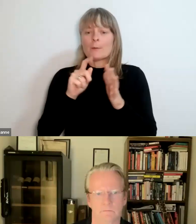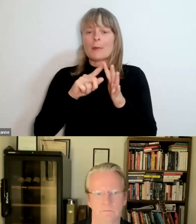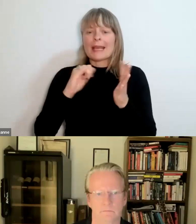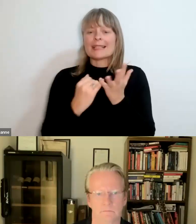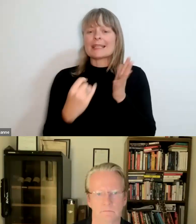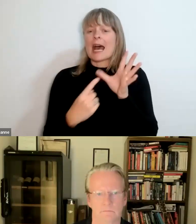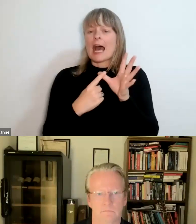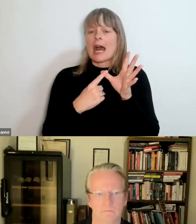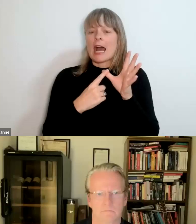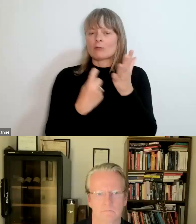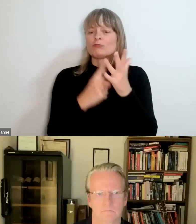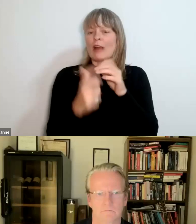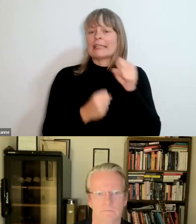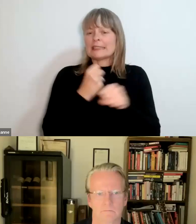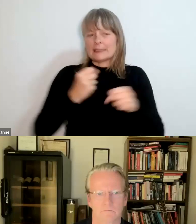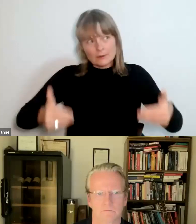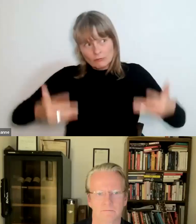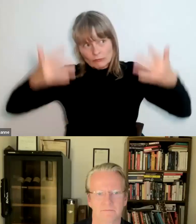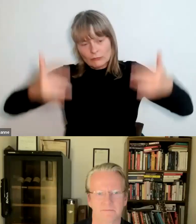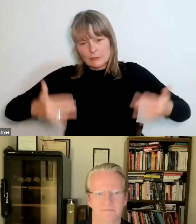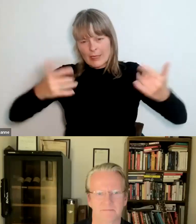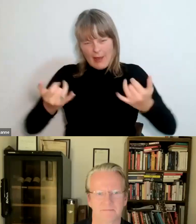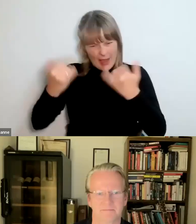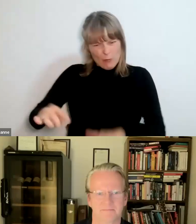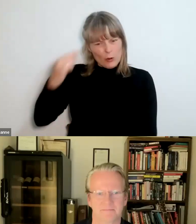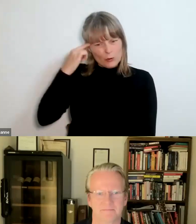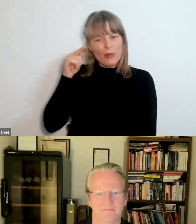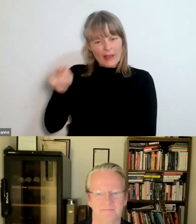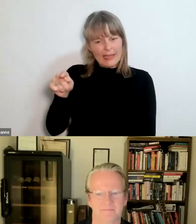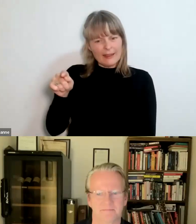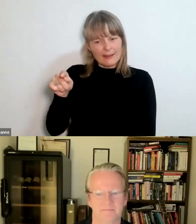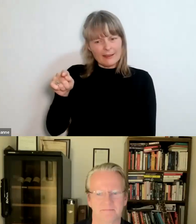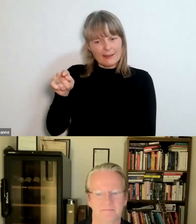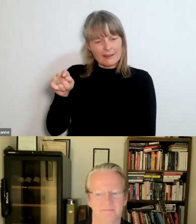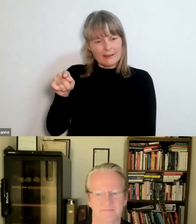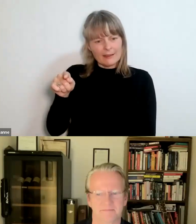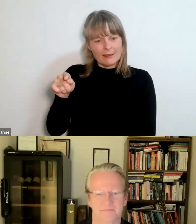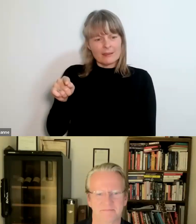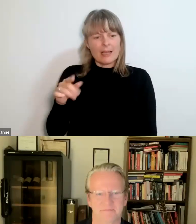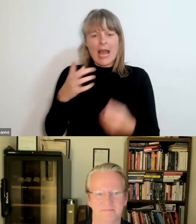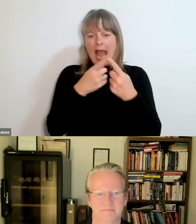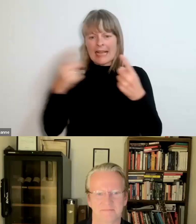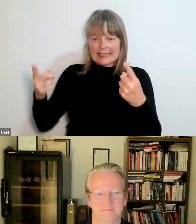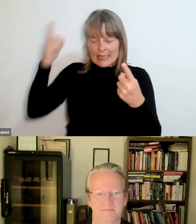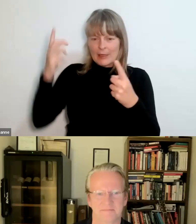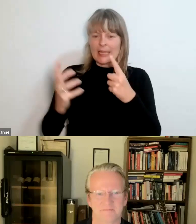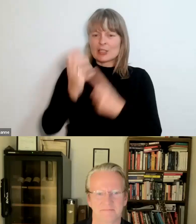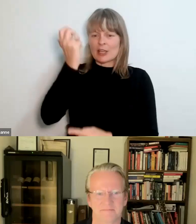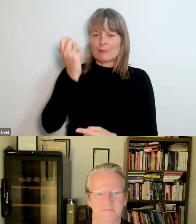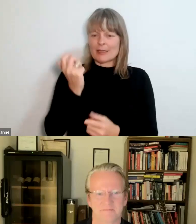academically, that they are getting good test scores, and we often hear in Australia talking about how we do against the (unknown